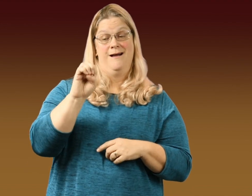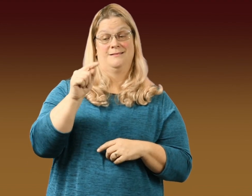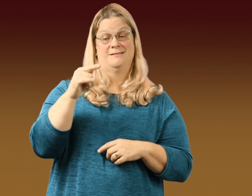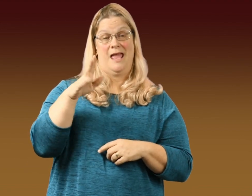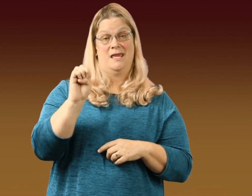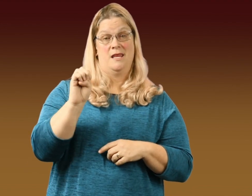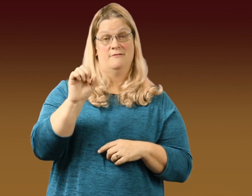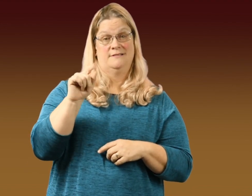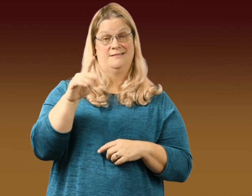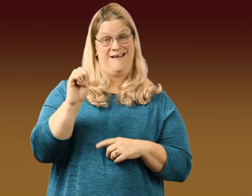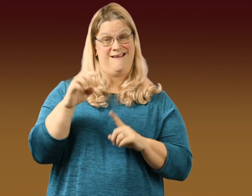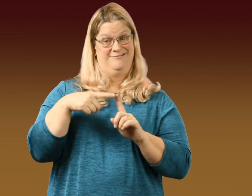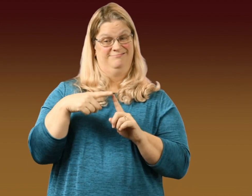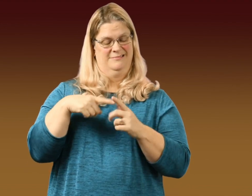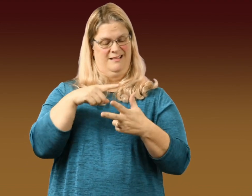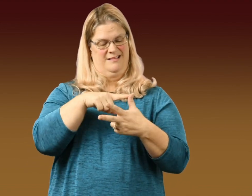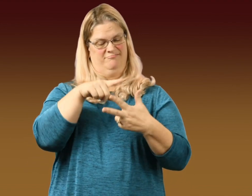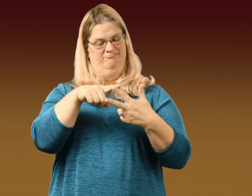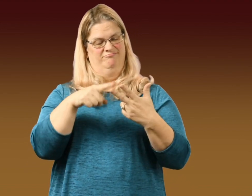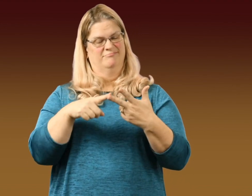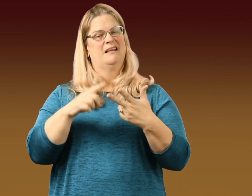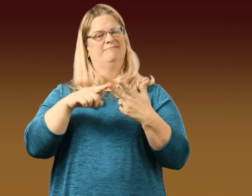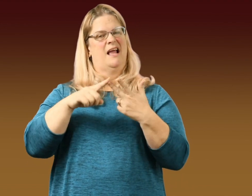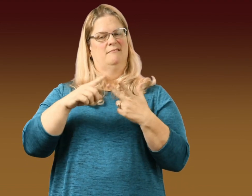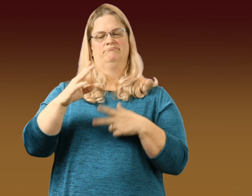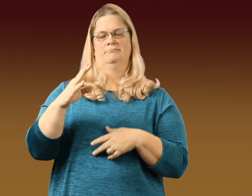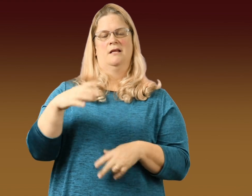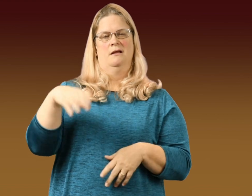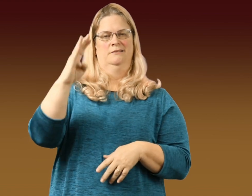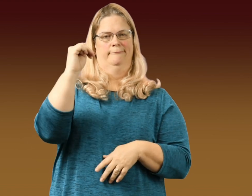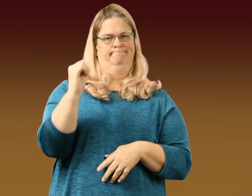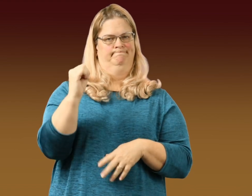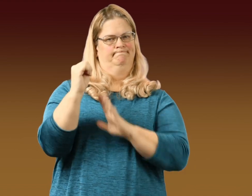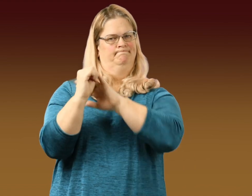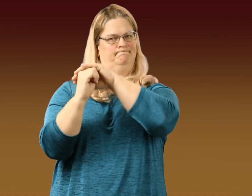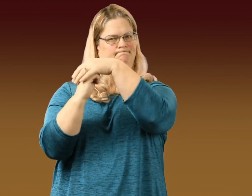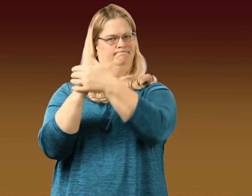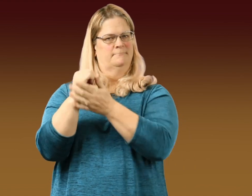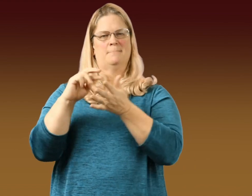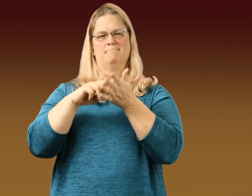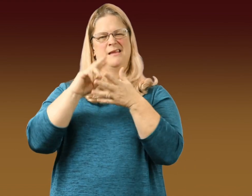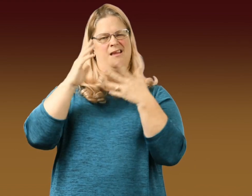The executive state, the third state in this model,